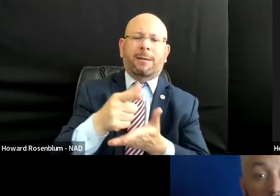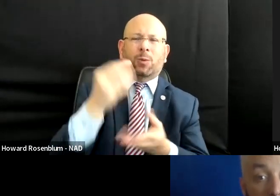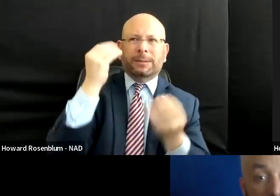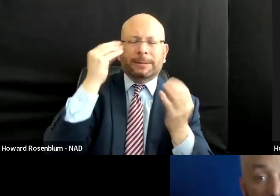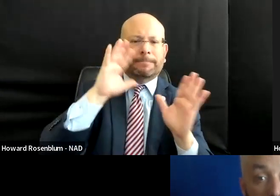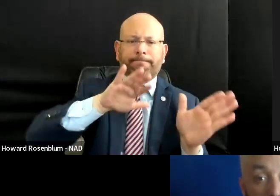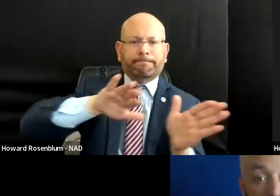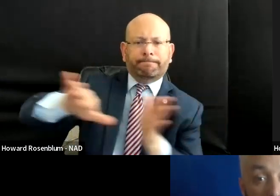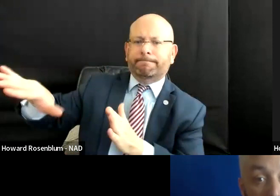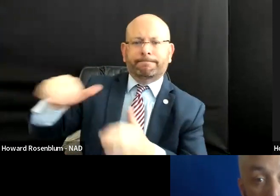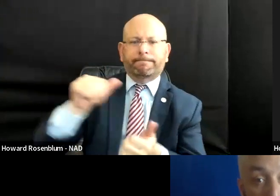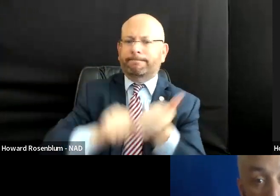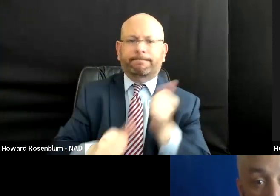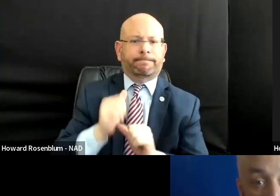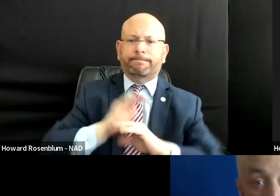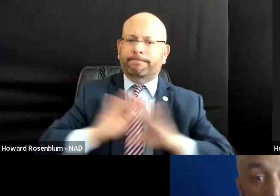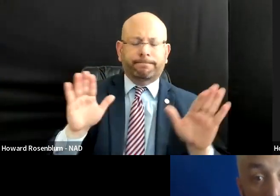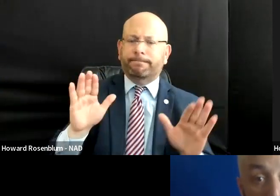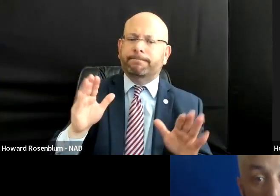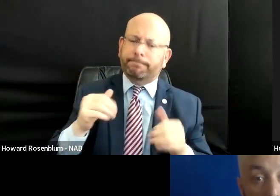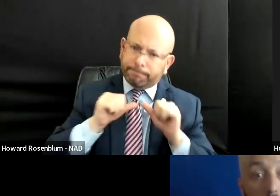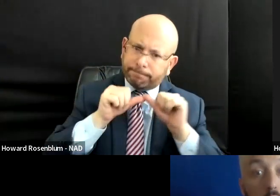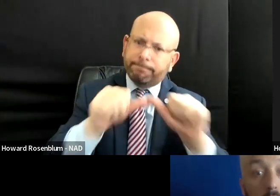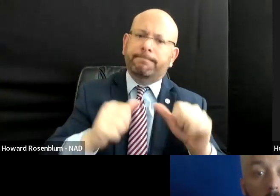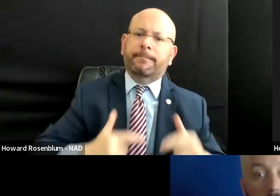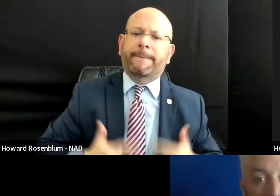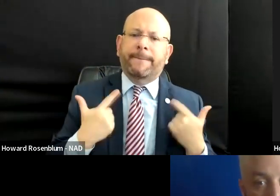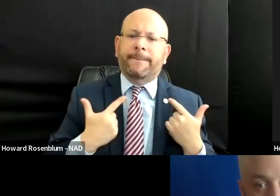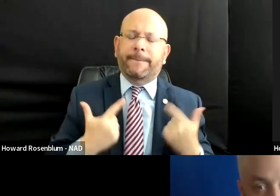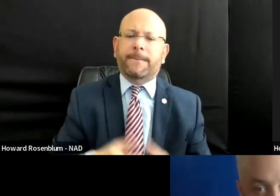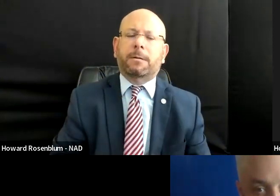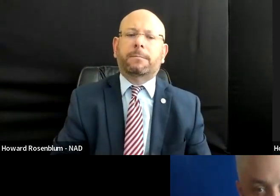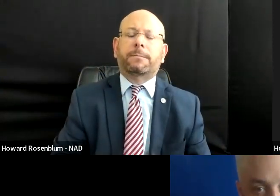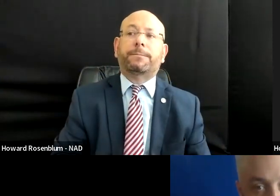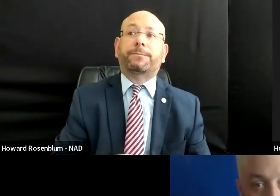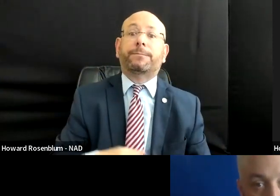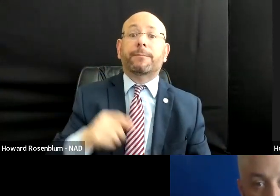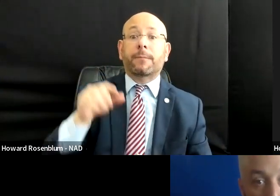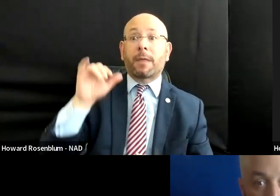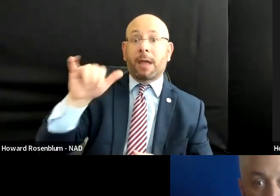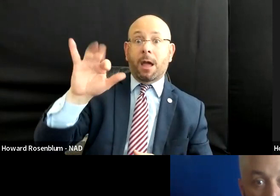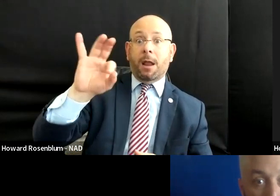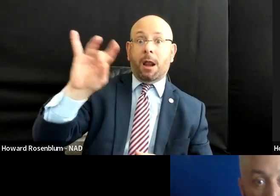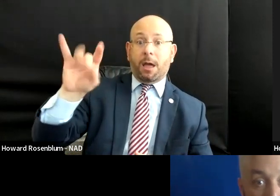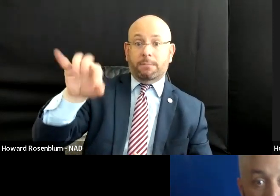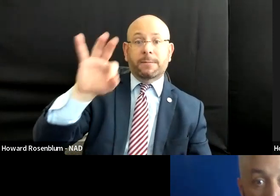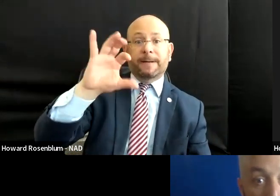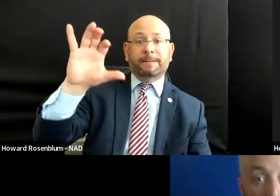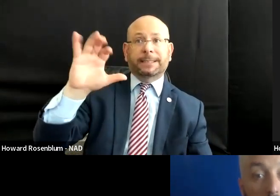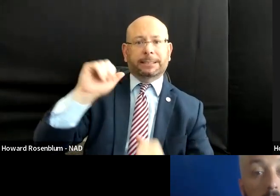depression, suicidal ideations, any sort of